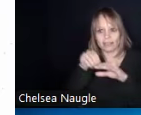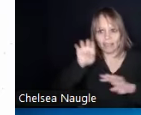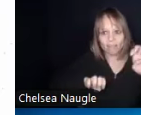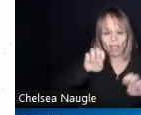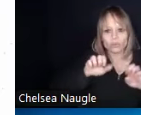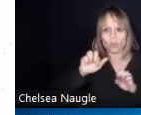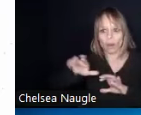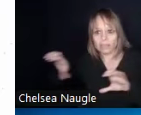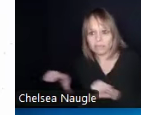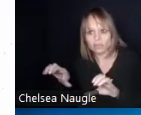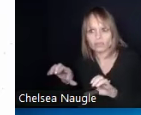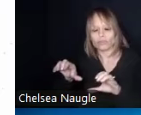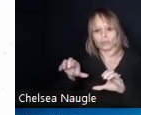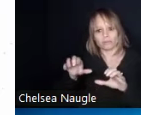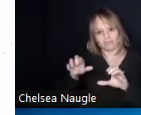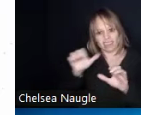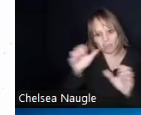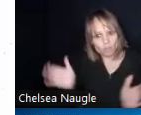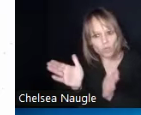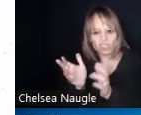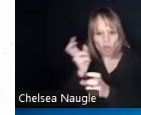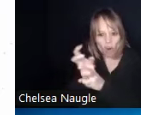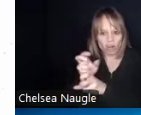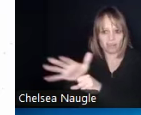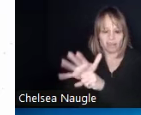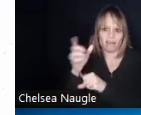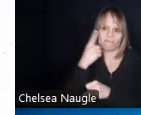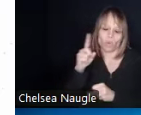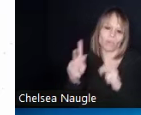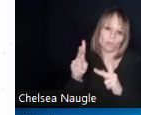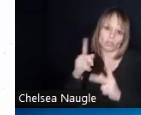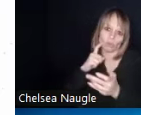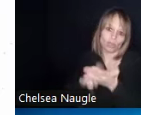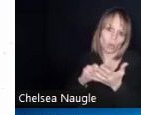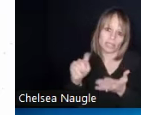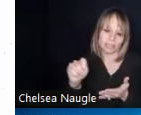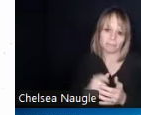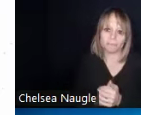that to become evident or to be able to see it. Um competition turns out to be something that neurodivergent